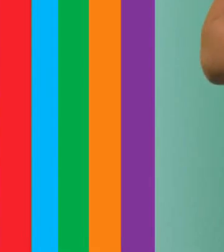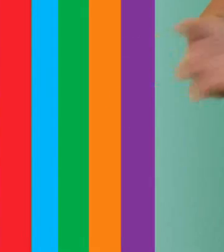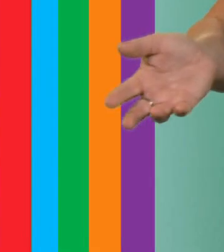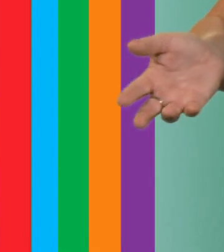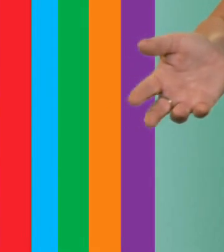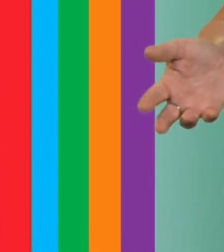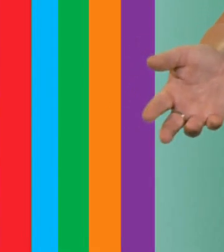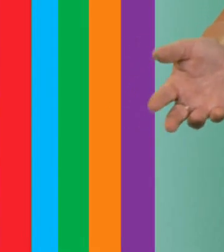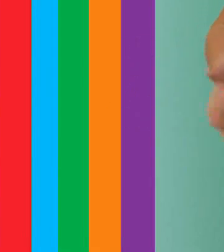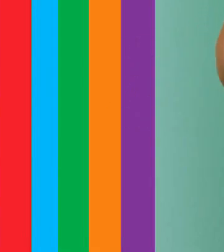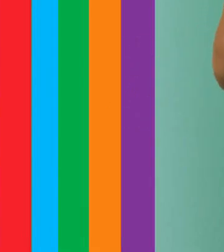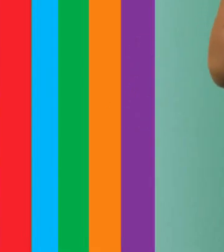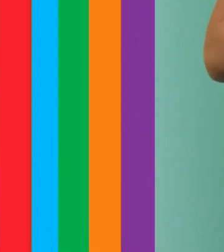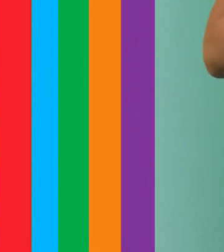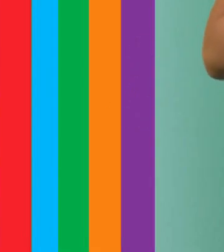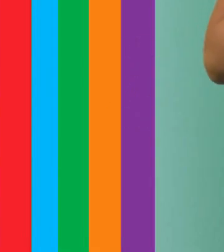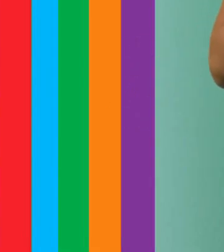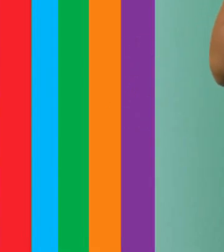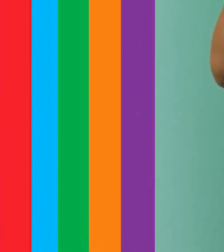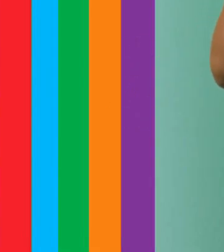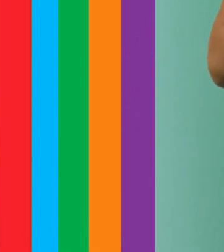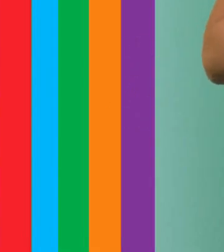Thank you, Rebecca. Now, stay with us, for more Learning@Home TV.